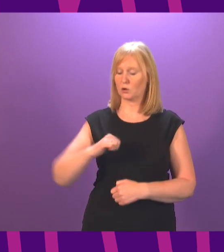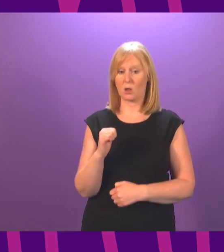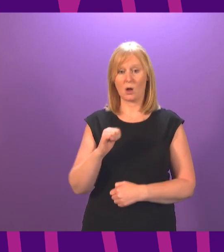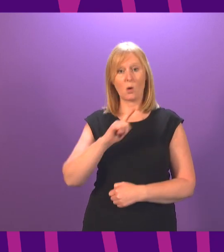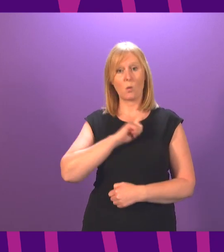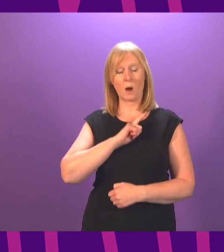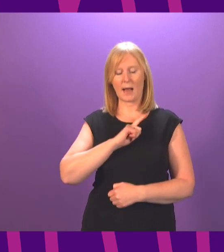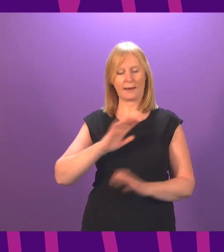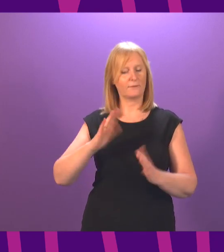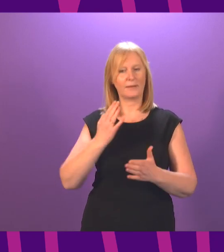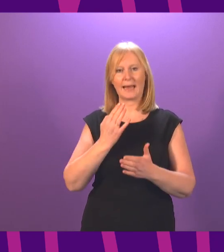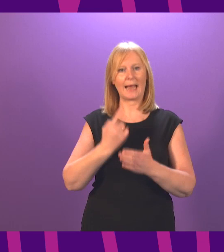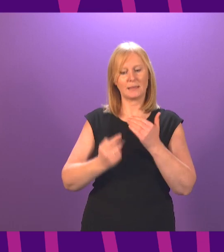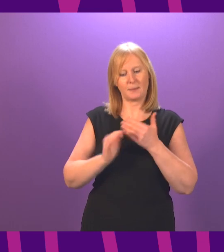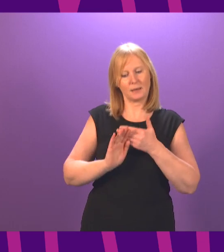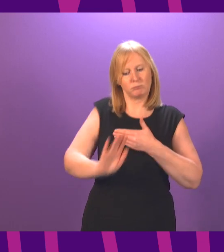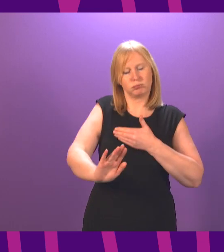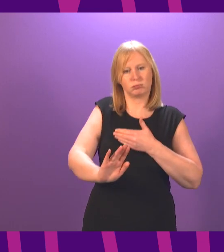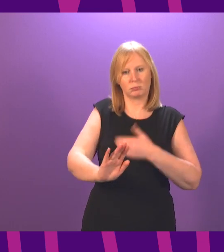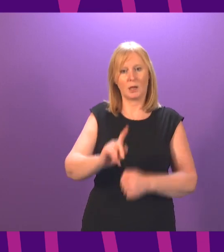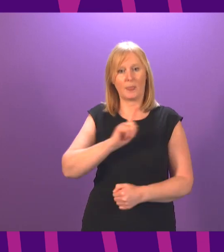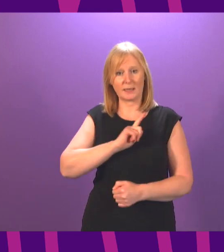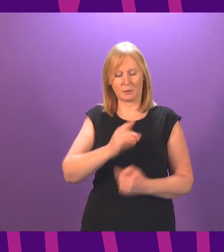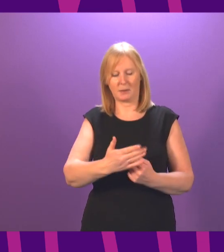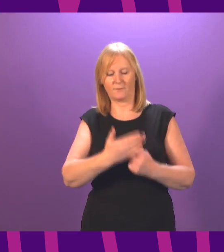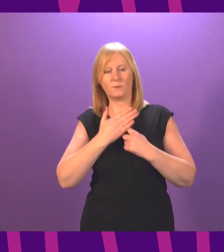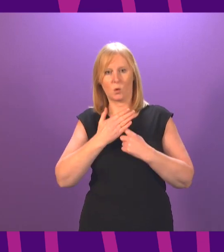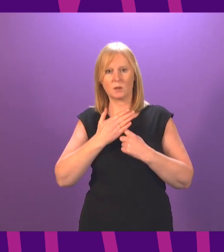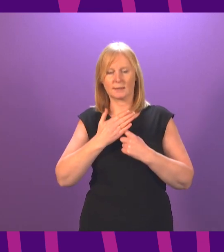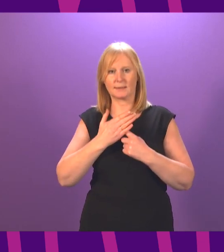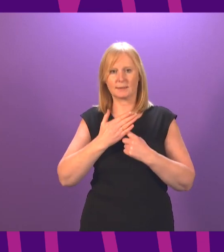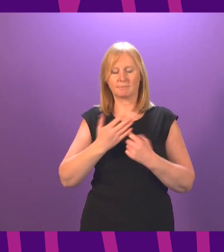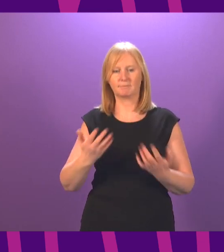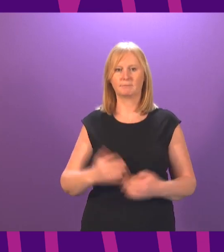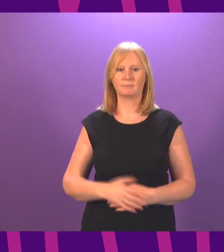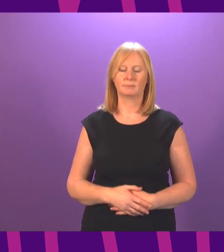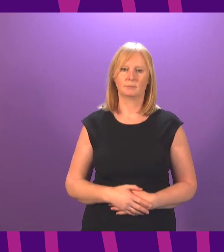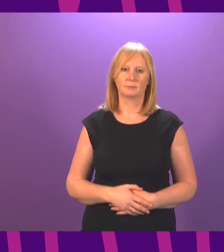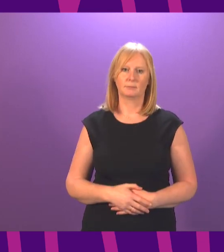because we are not independent—it has been foisted on us against our will. Independence